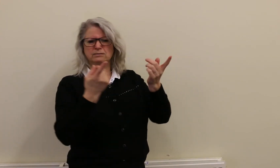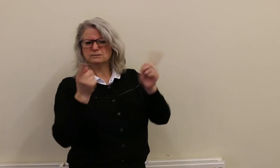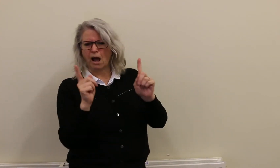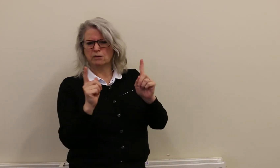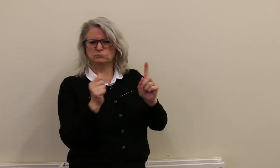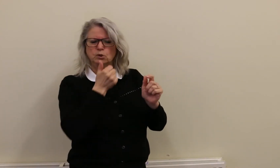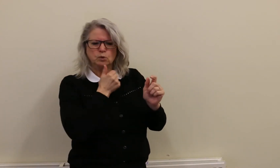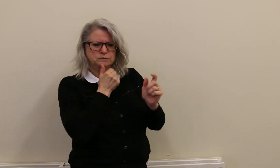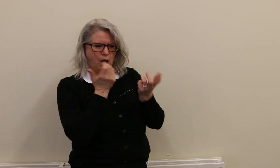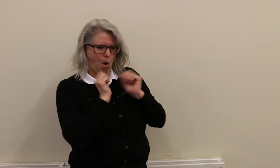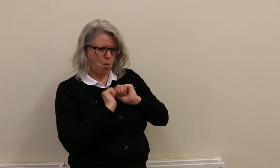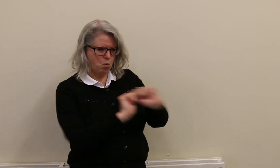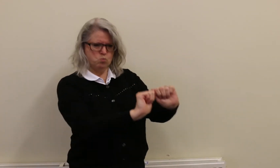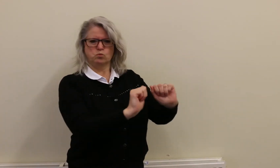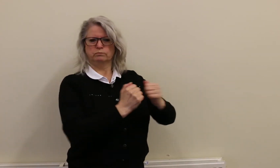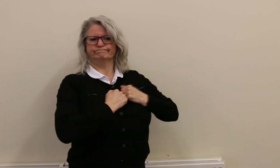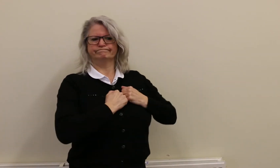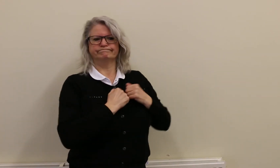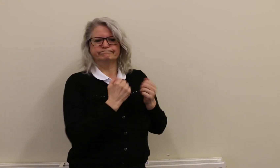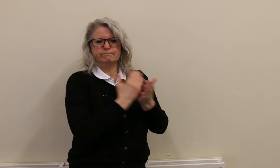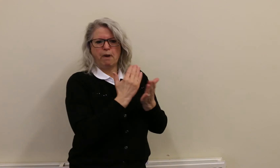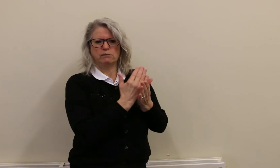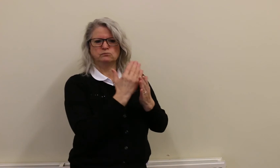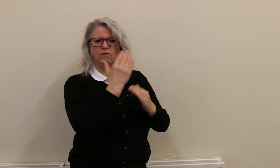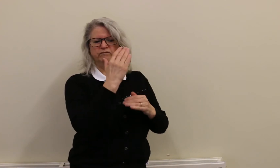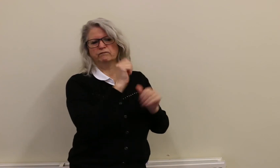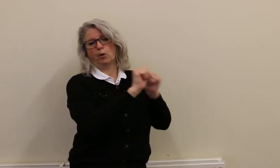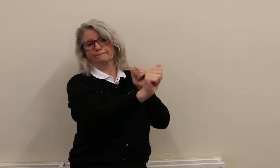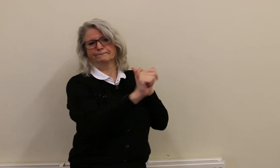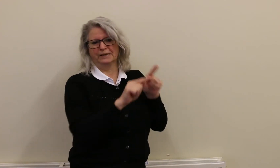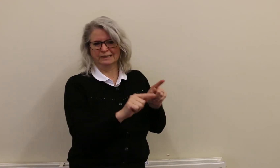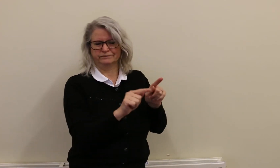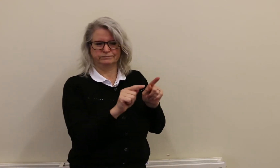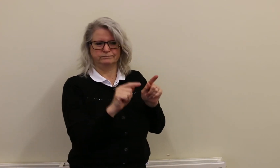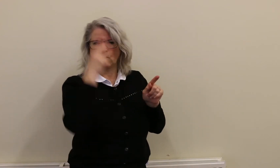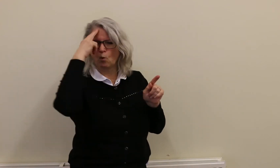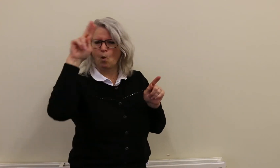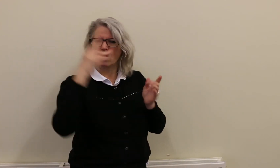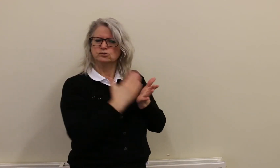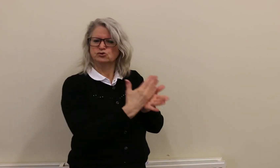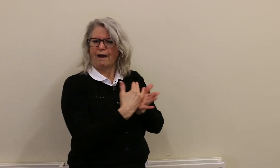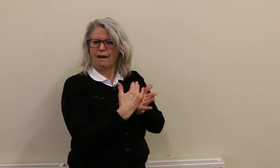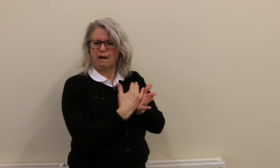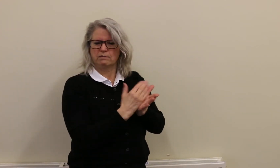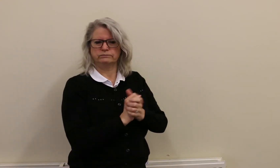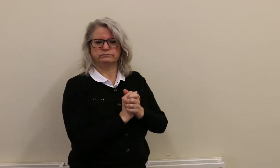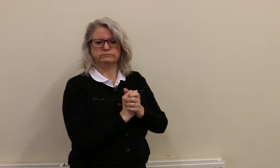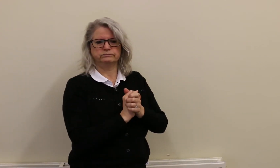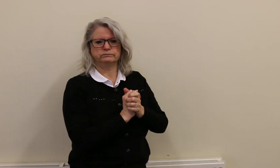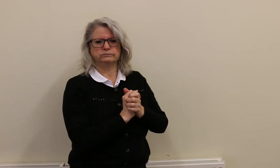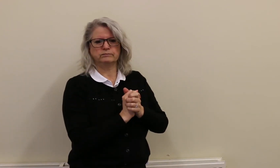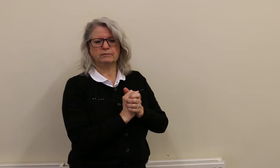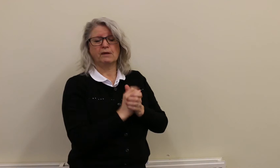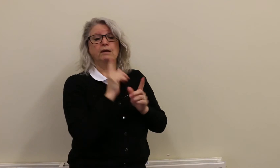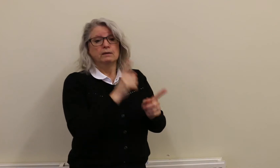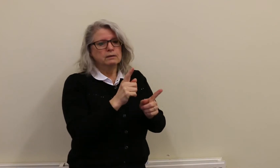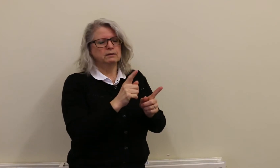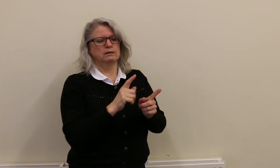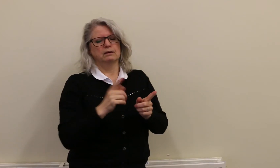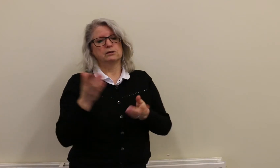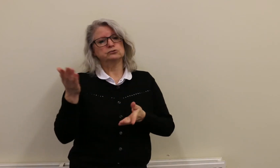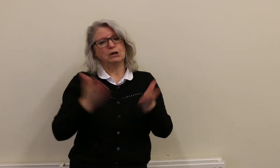and the members or directors usually own part of the company and they're called shareholders.